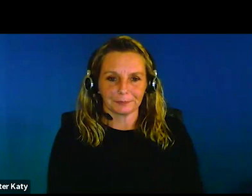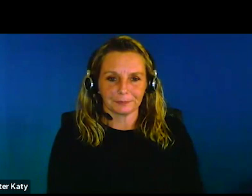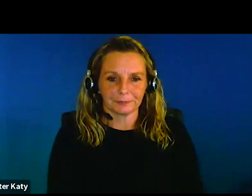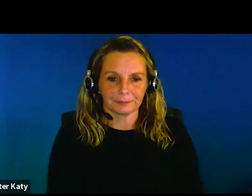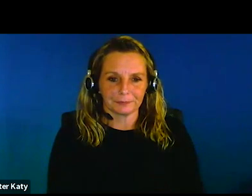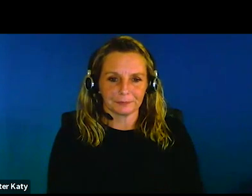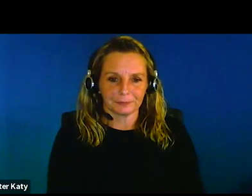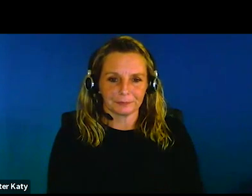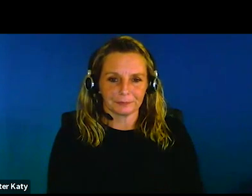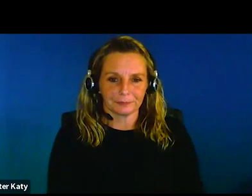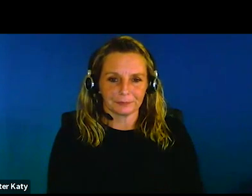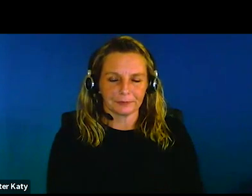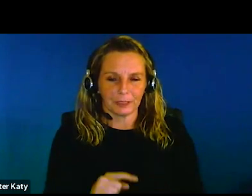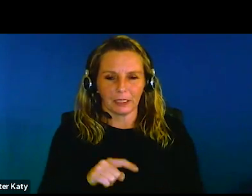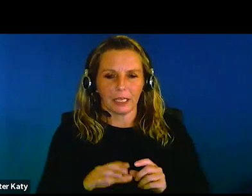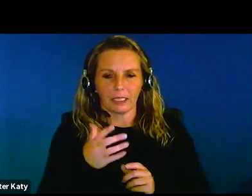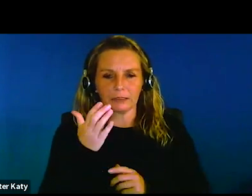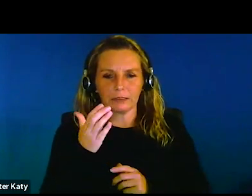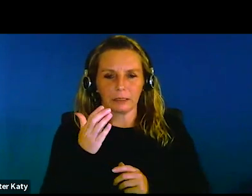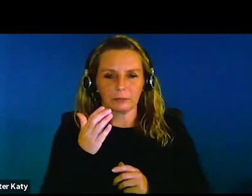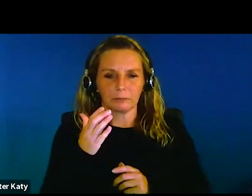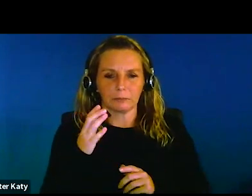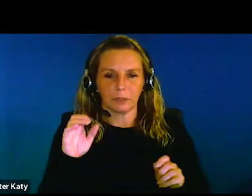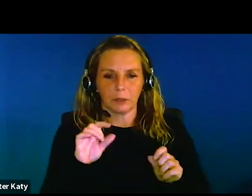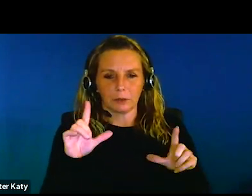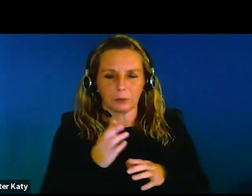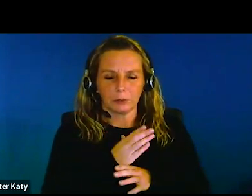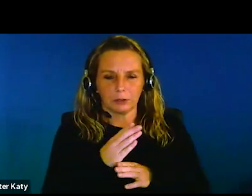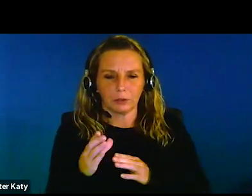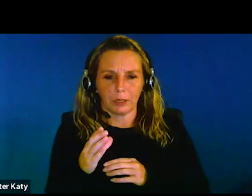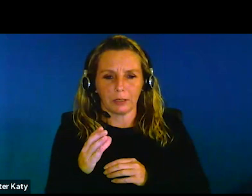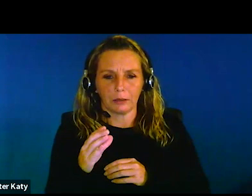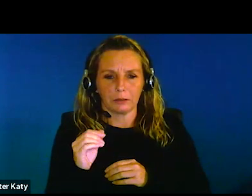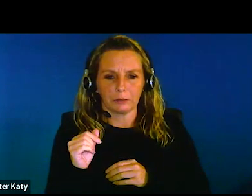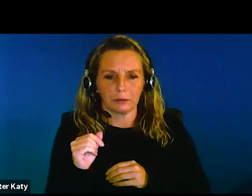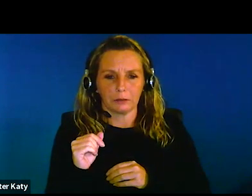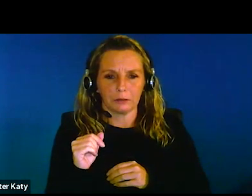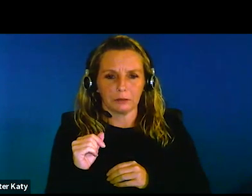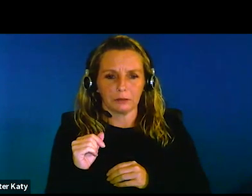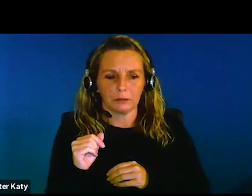There it is.